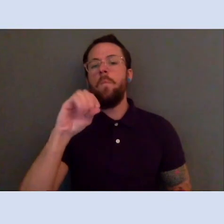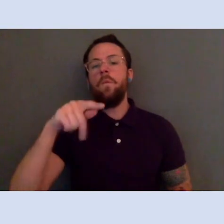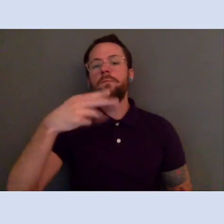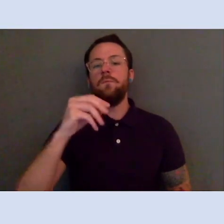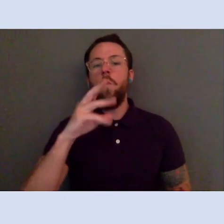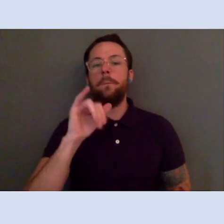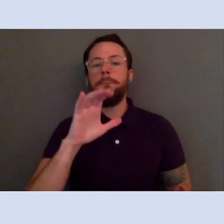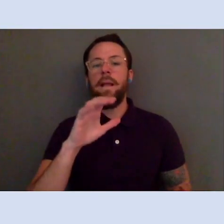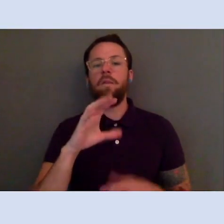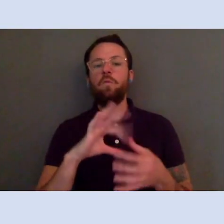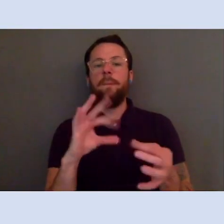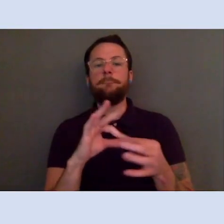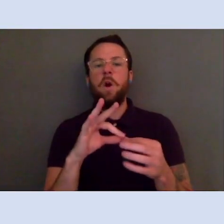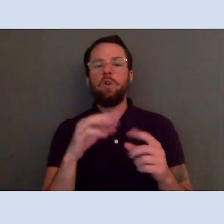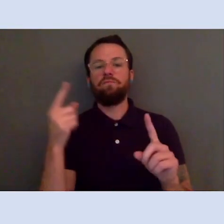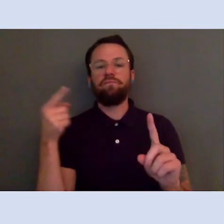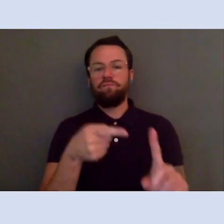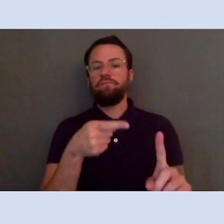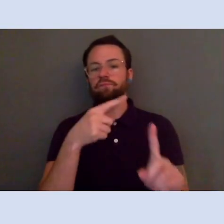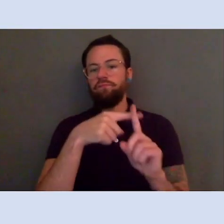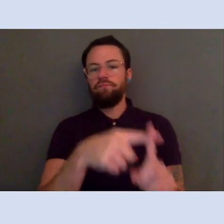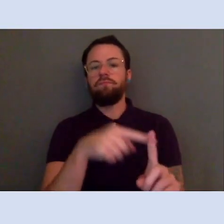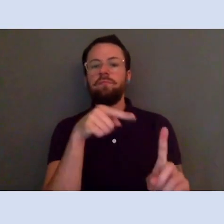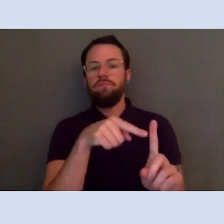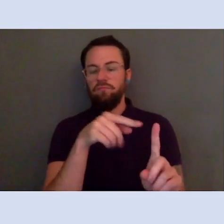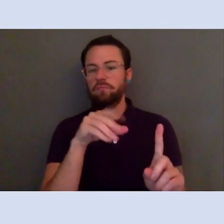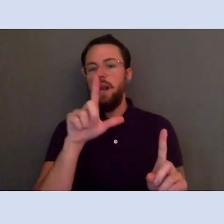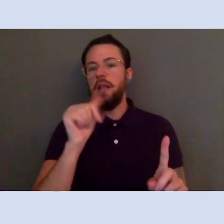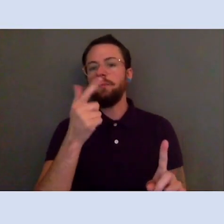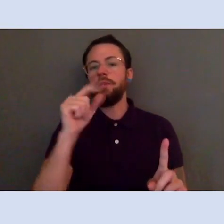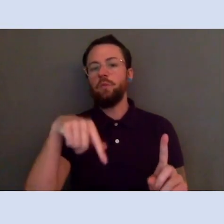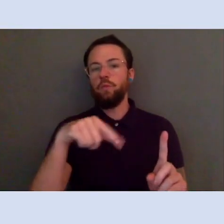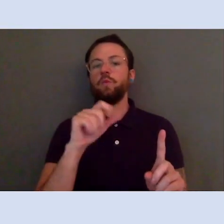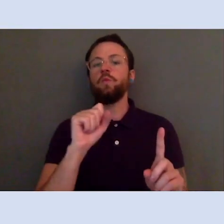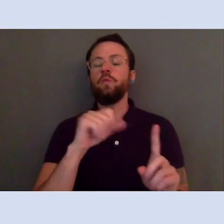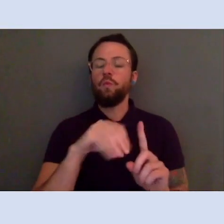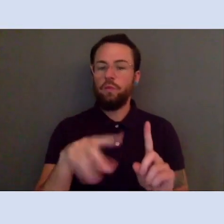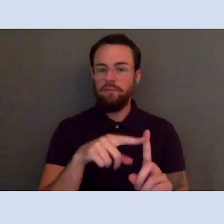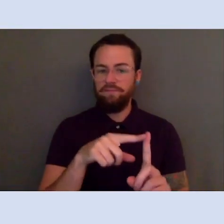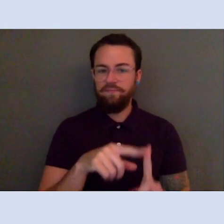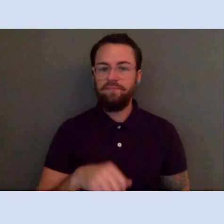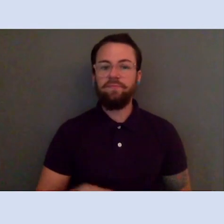They are often called things like fag, or dike, and other homophobic remarks.